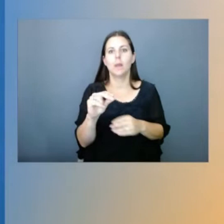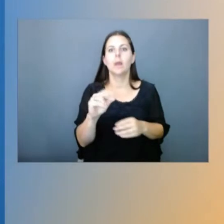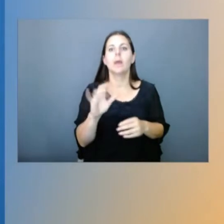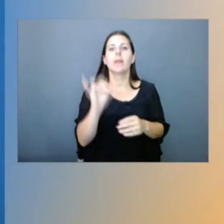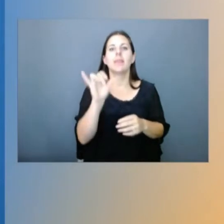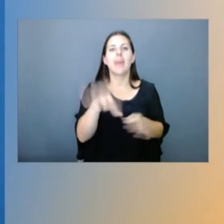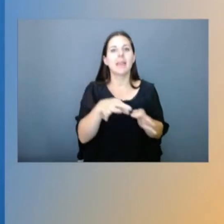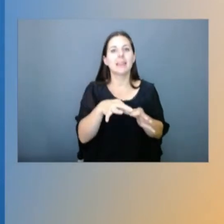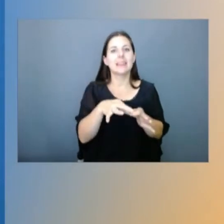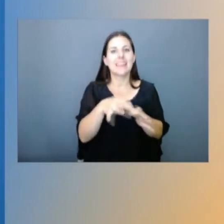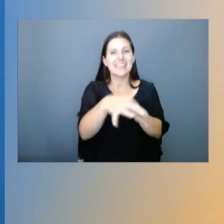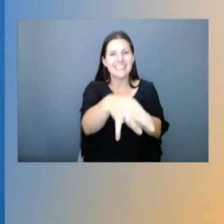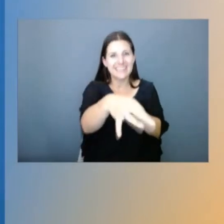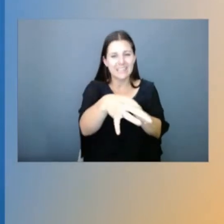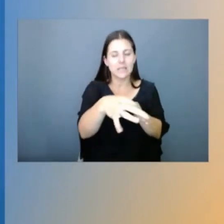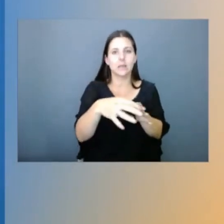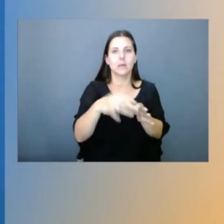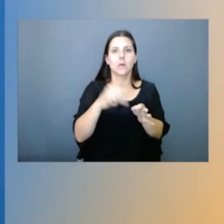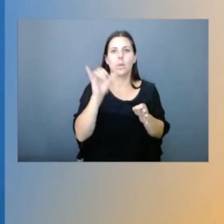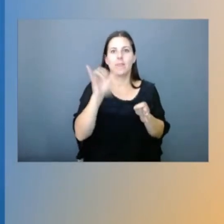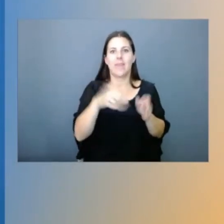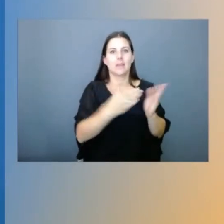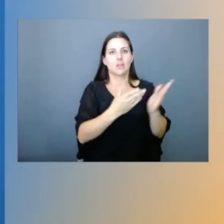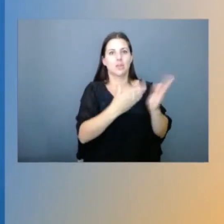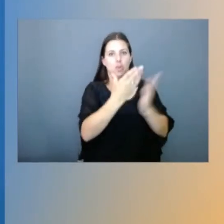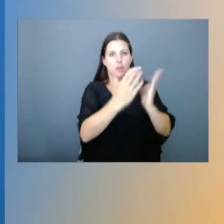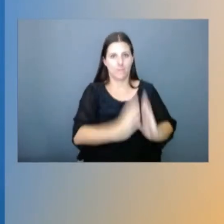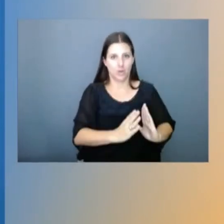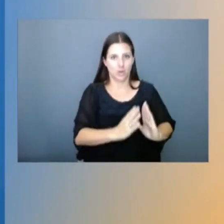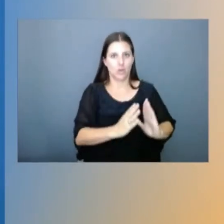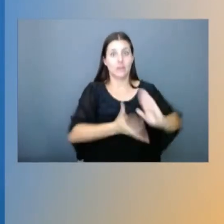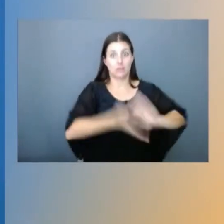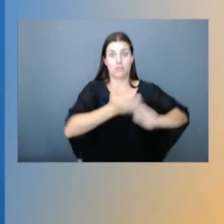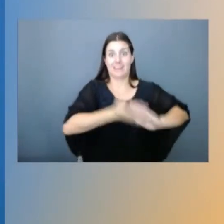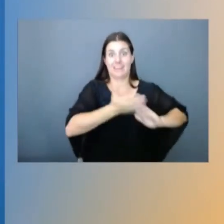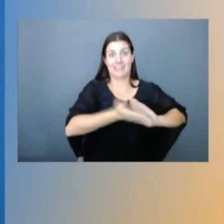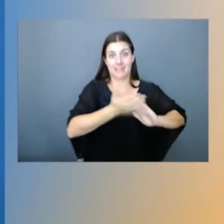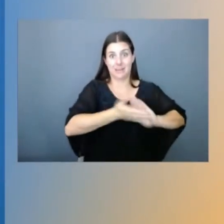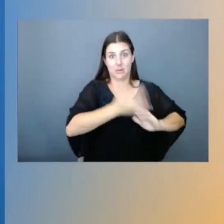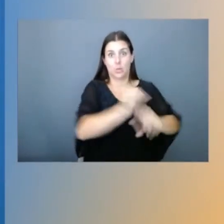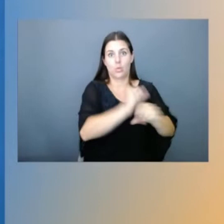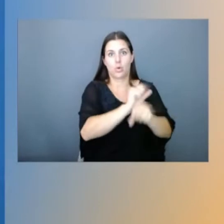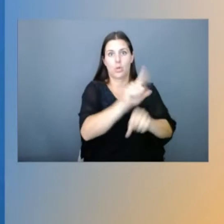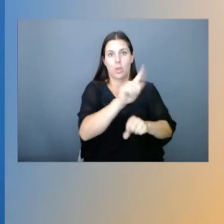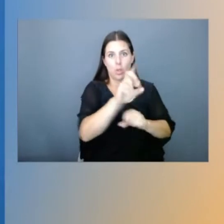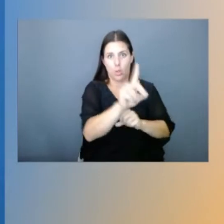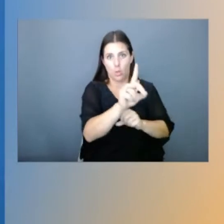is doing something meaningful, which means that it's literally running your workload and trying to deliver throughput